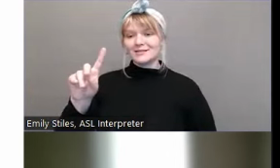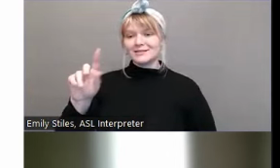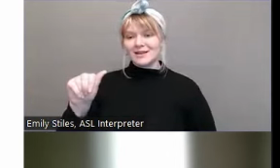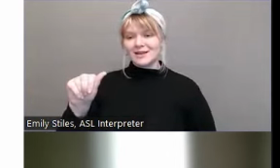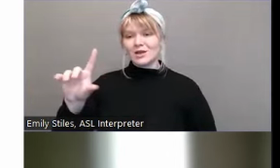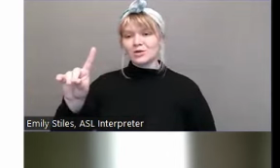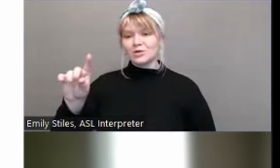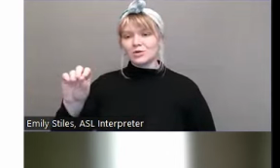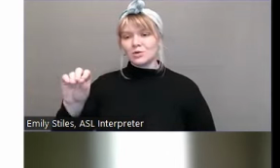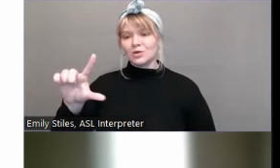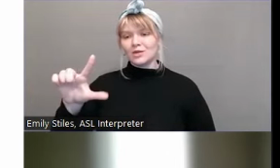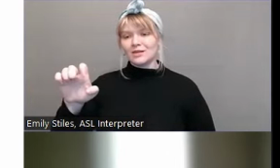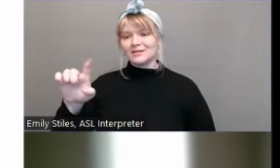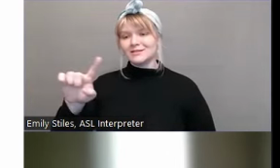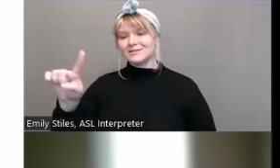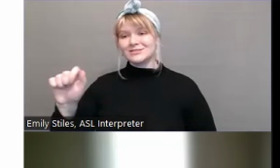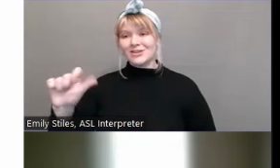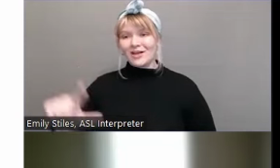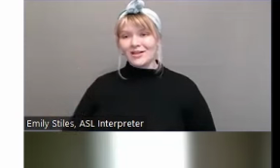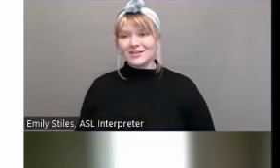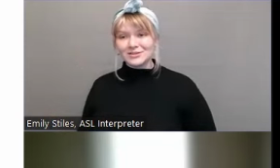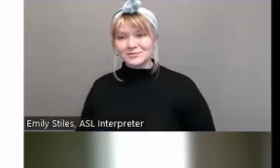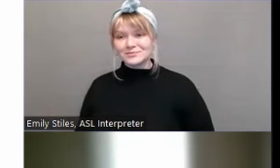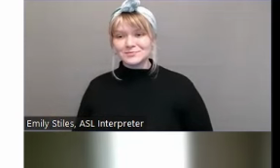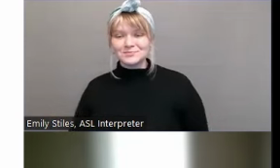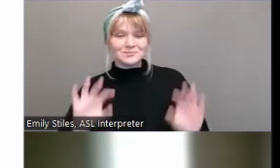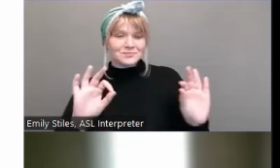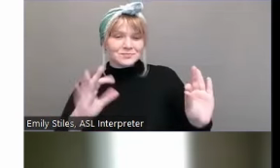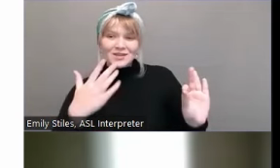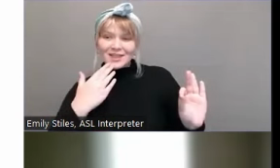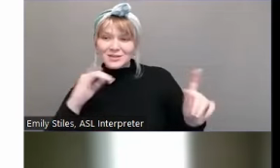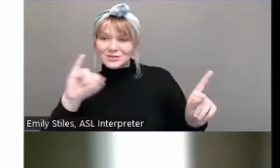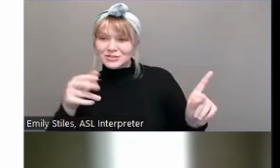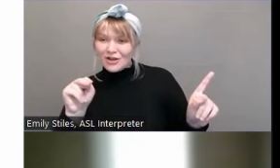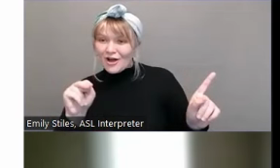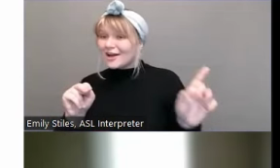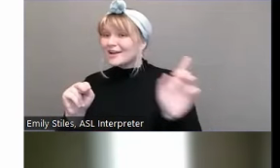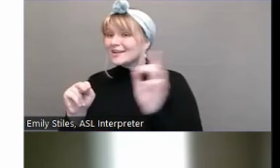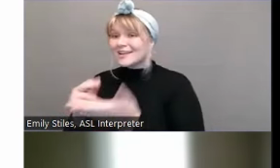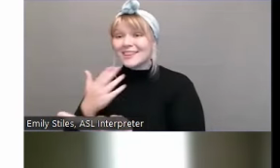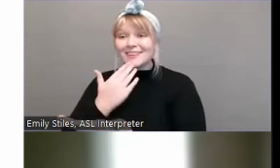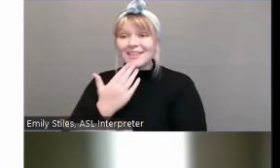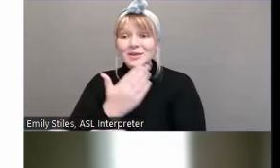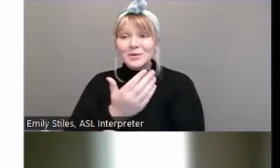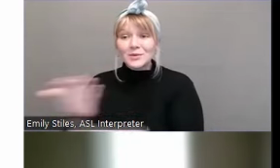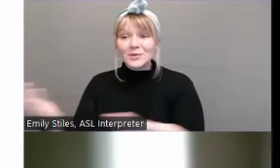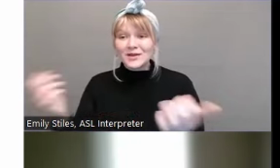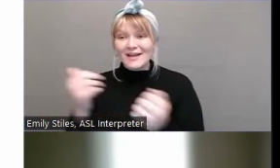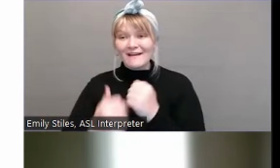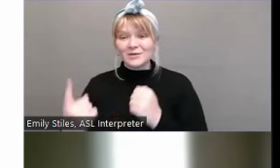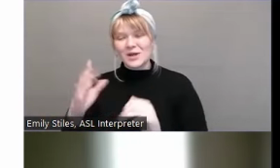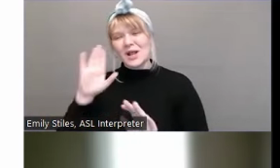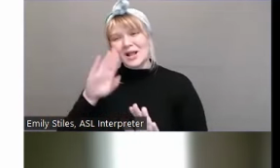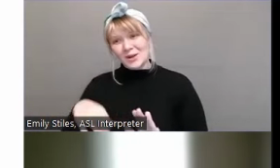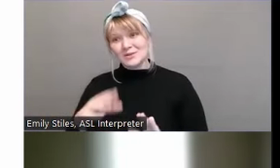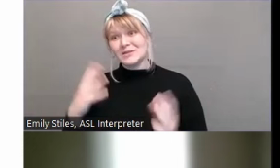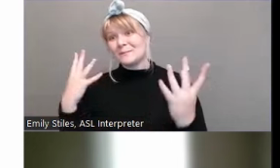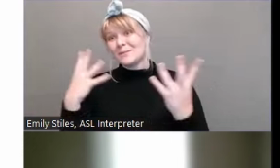Thank you John, and thank you everybody for being here on the session on a lovely afternoon; I know you’re from all over the place so hopefully it's lovely